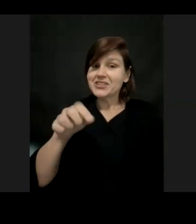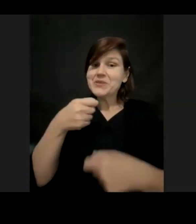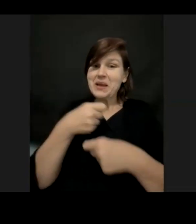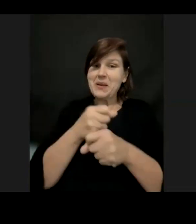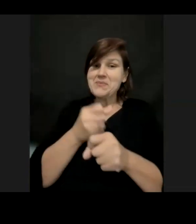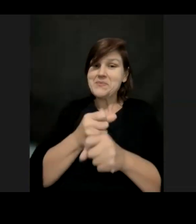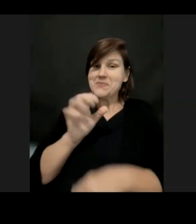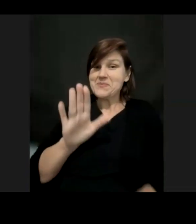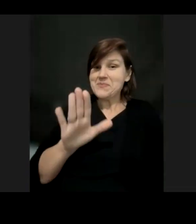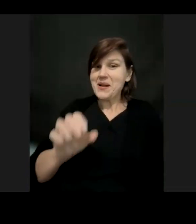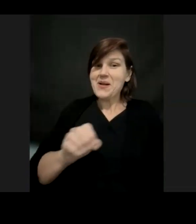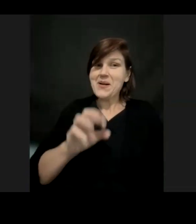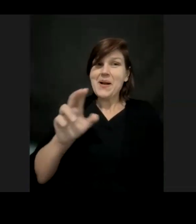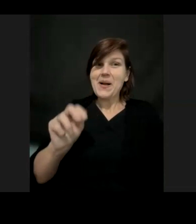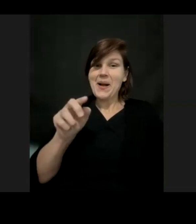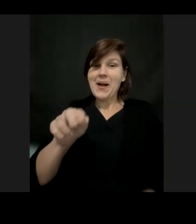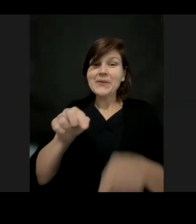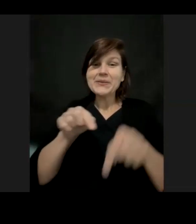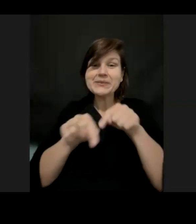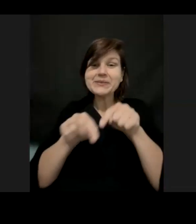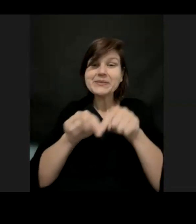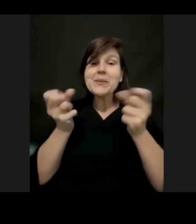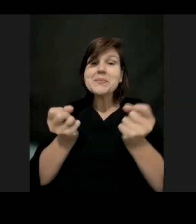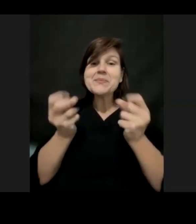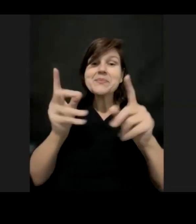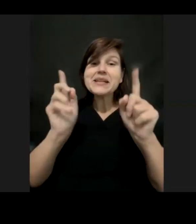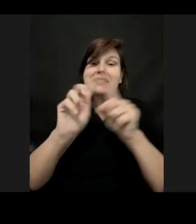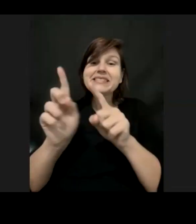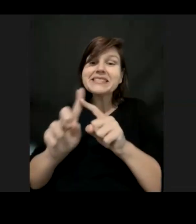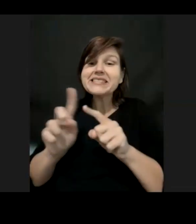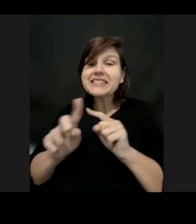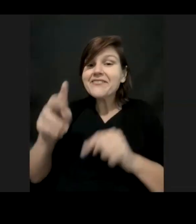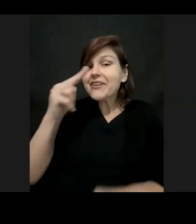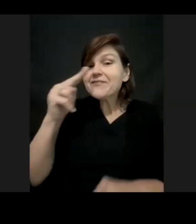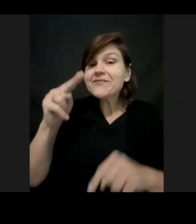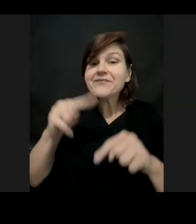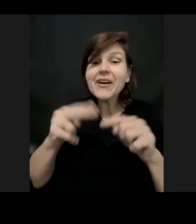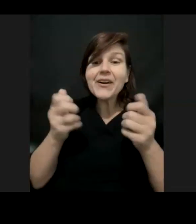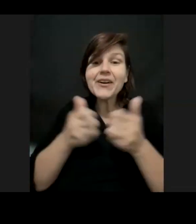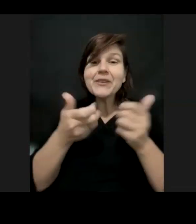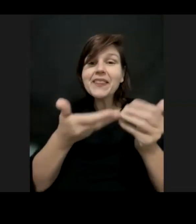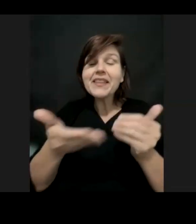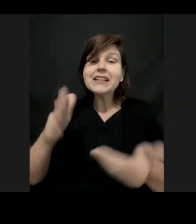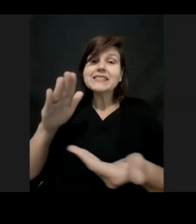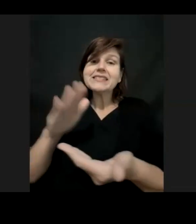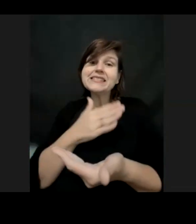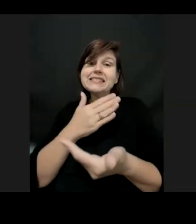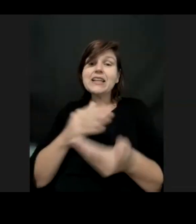It's so much fun with so many different colored socks, isn't it? And sing the song, whoop-a-dee-doo!